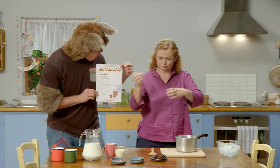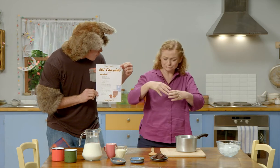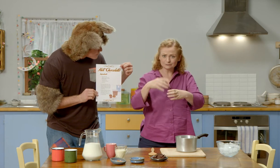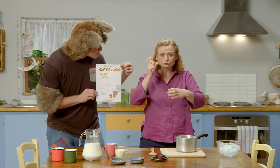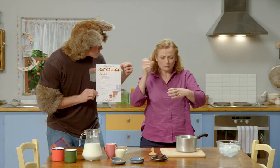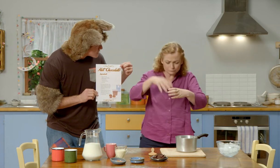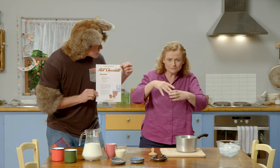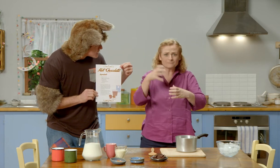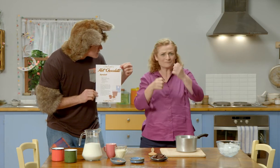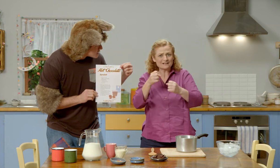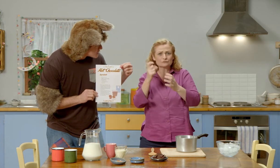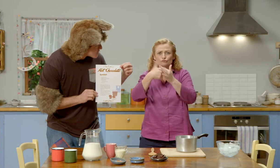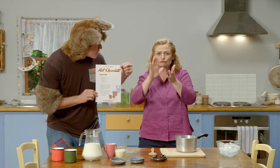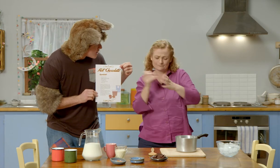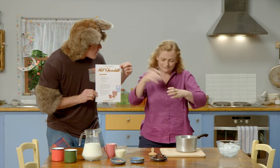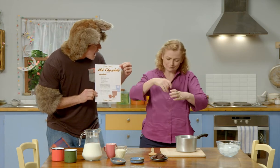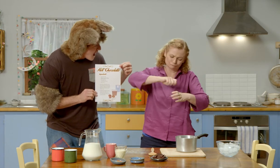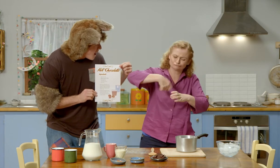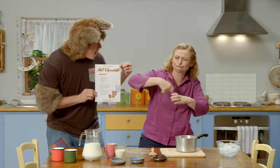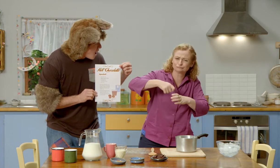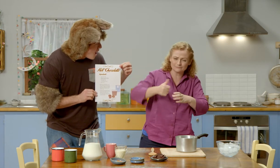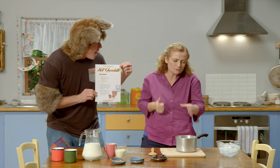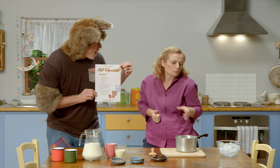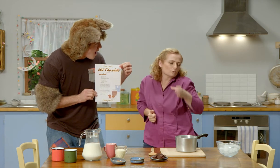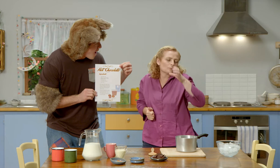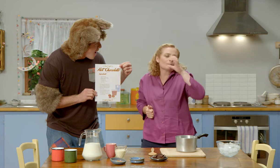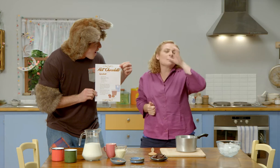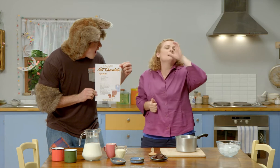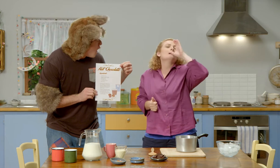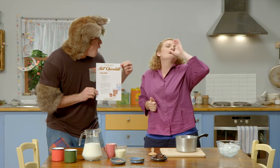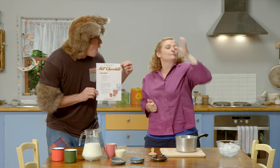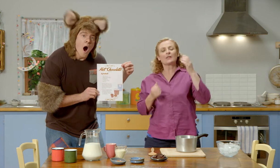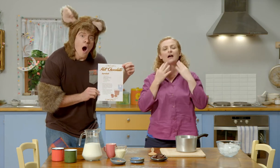You put the chocolate, milk and cream together and it makes a delicious drink.